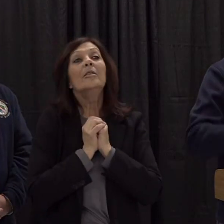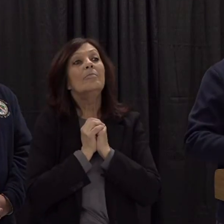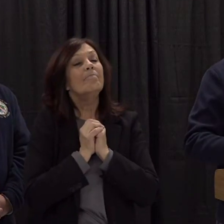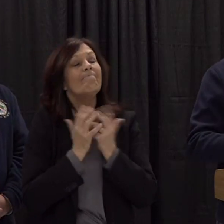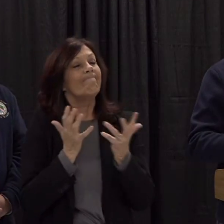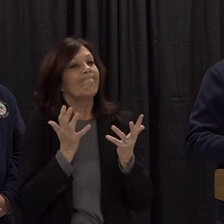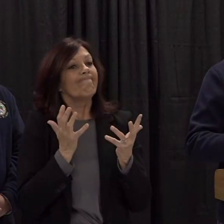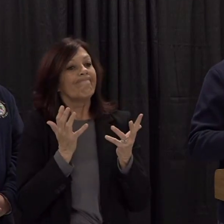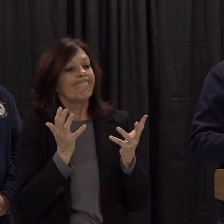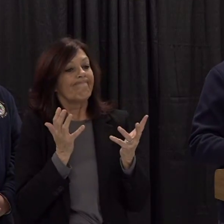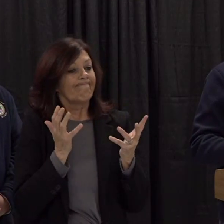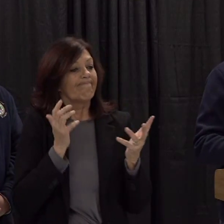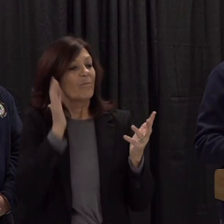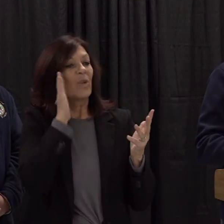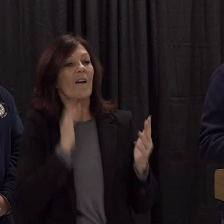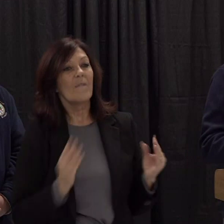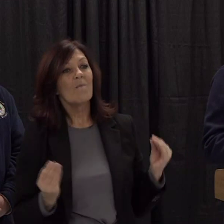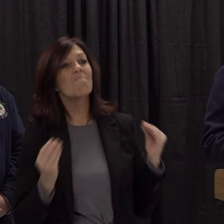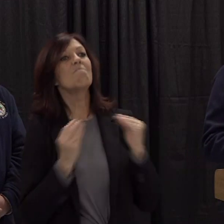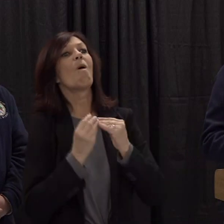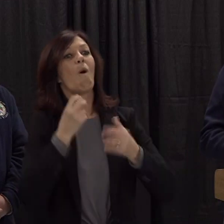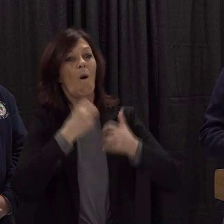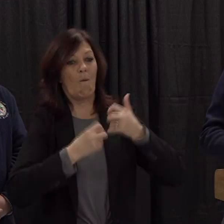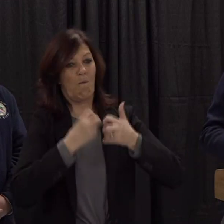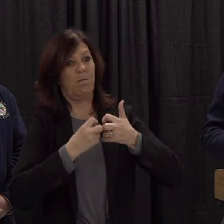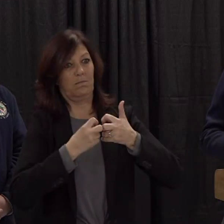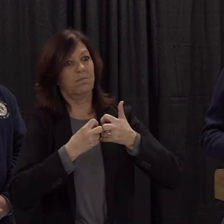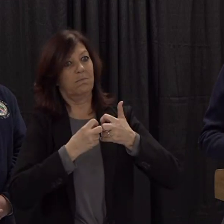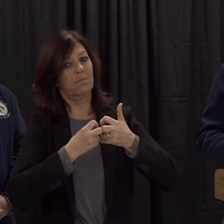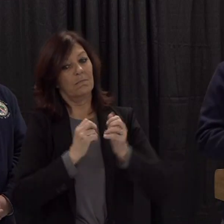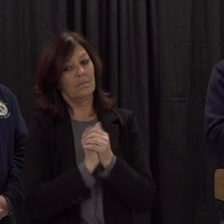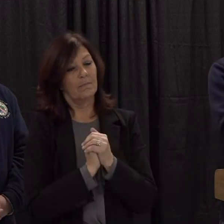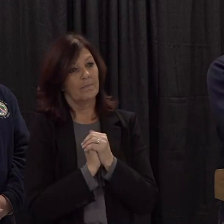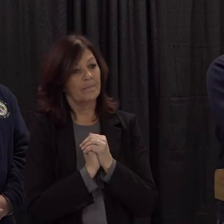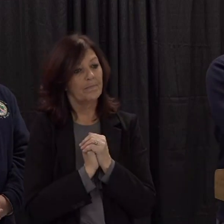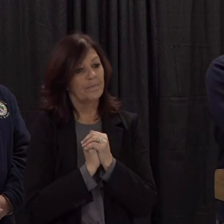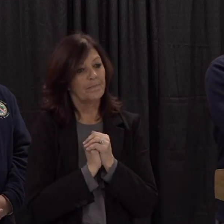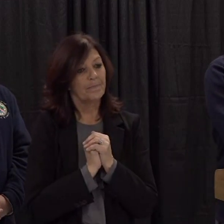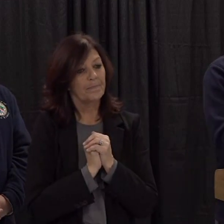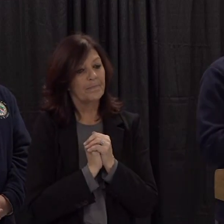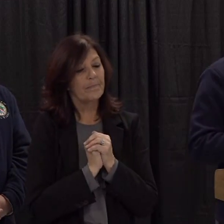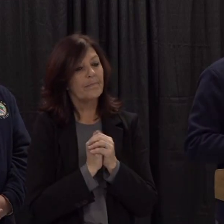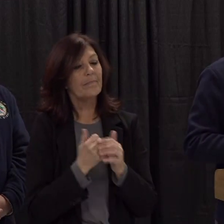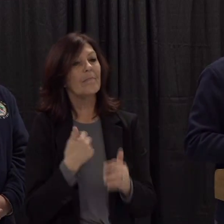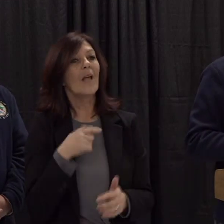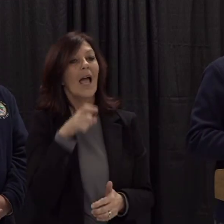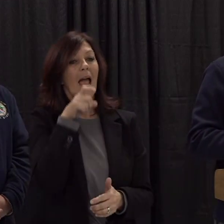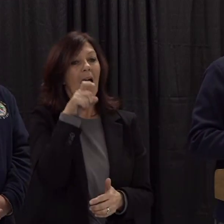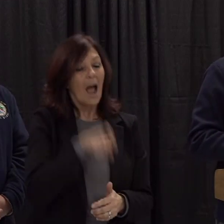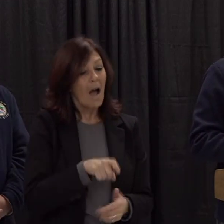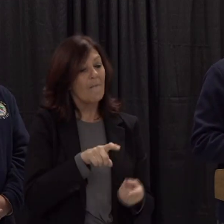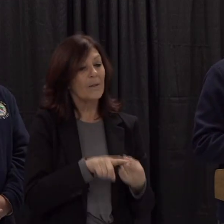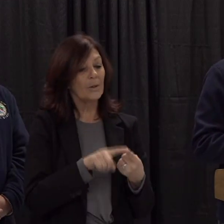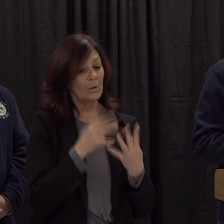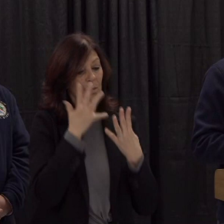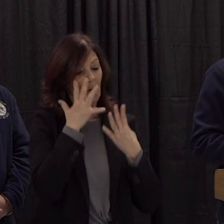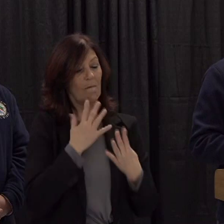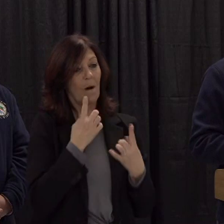We're gonna have more significant problems and and issues. I have to unfortunately announce